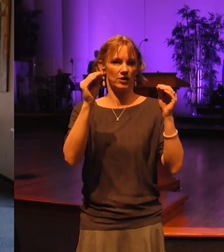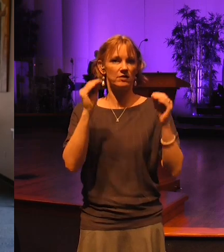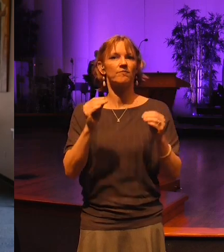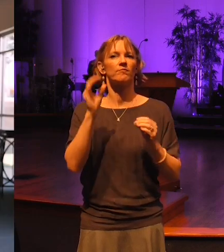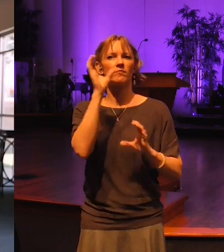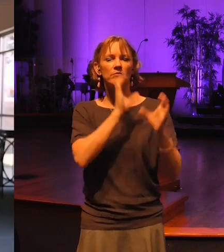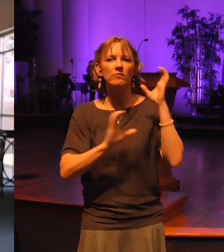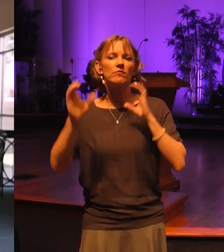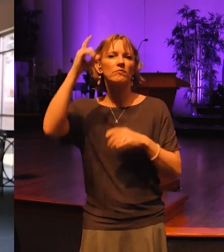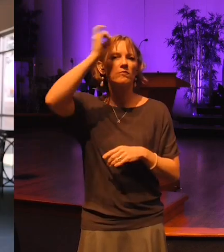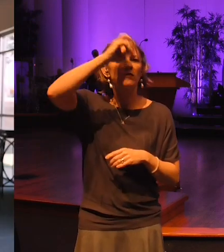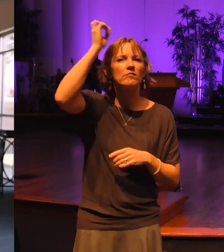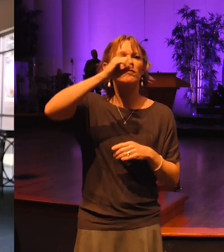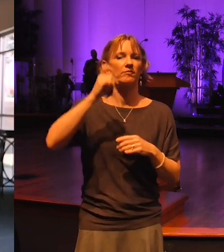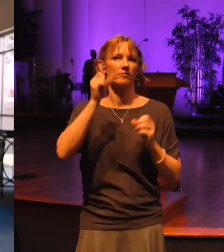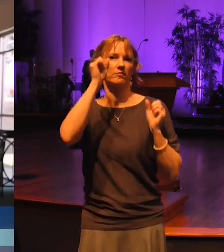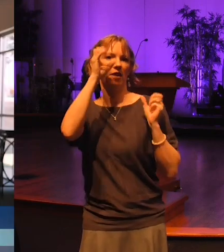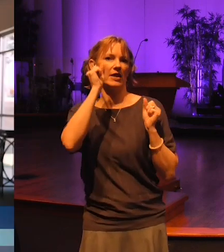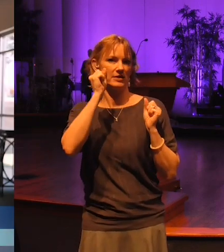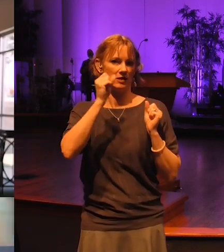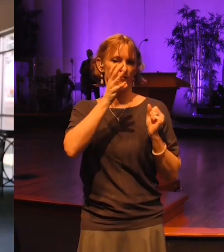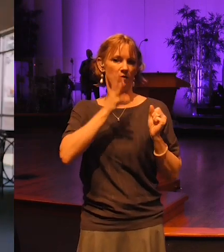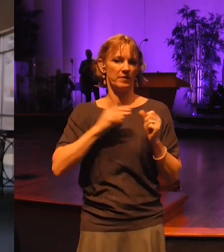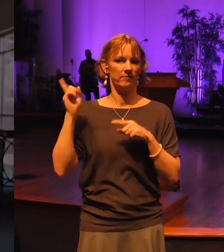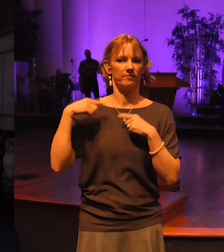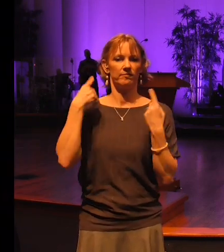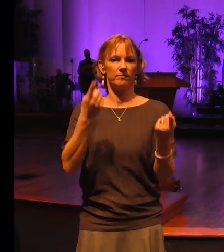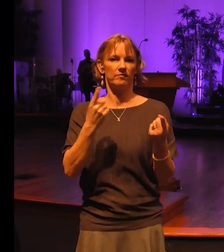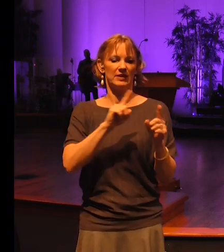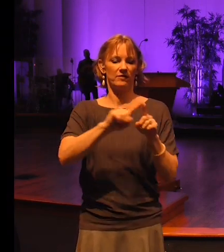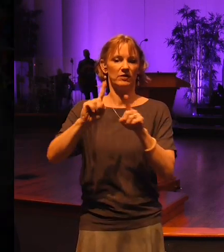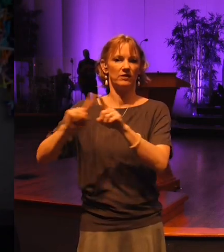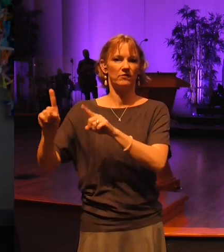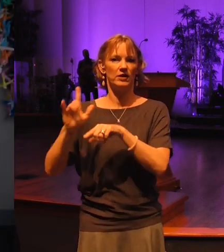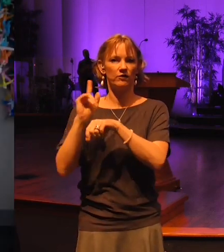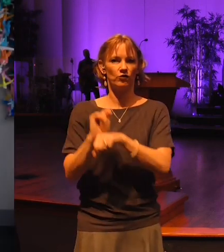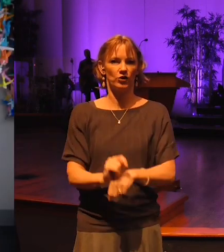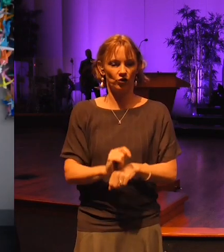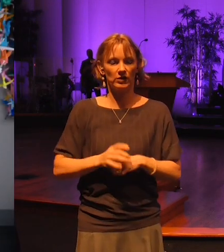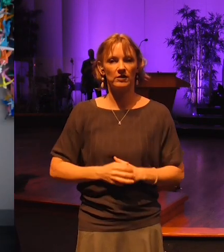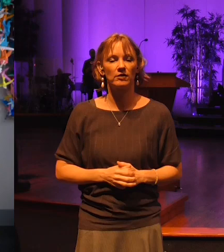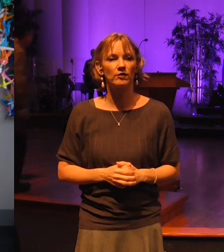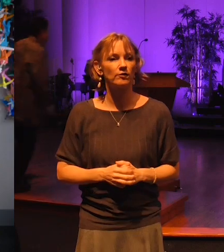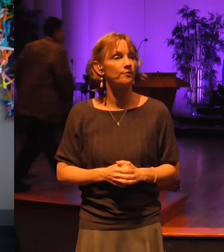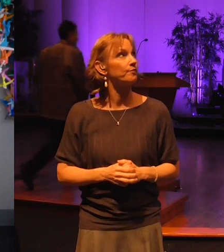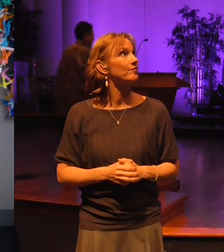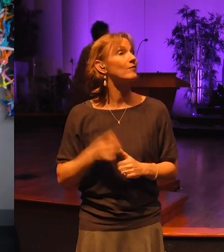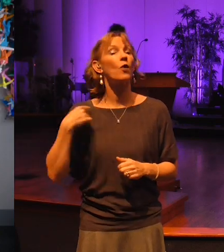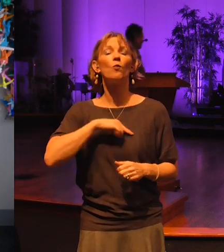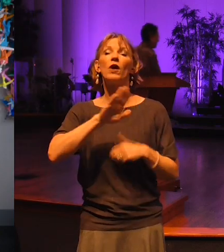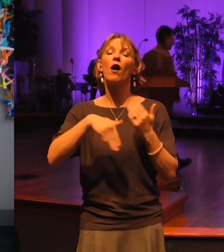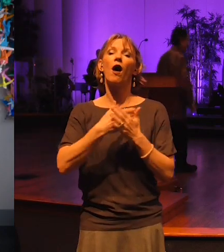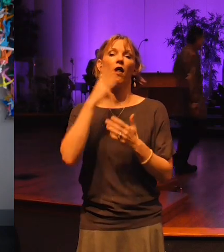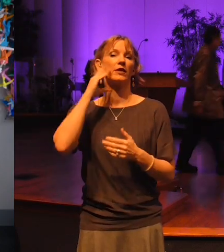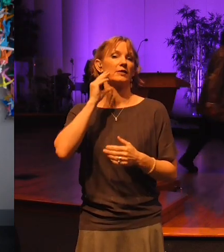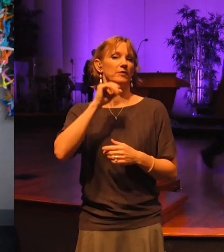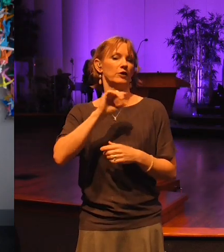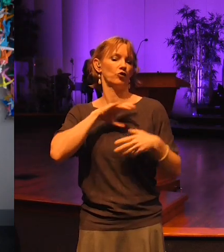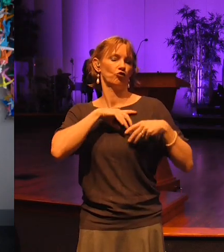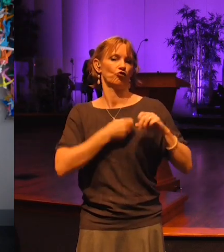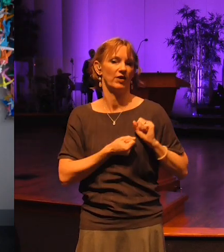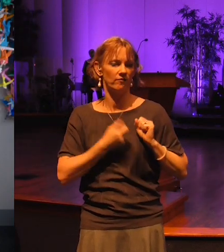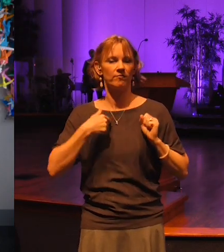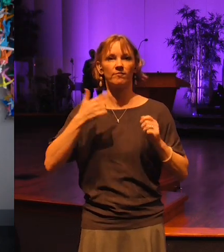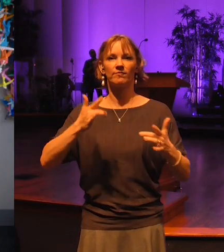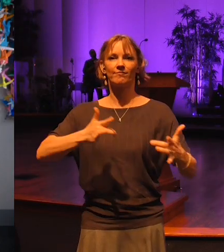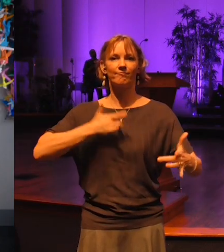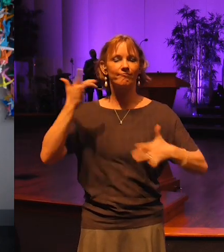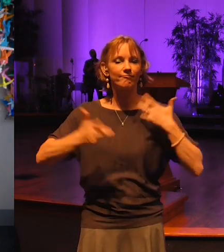remarkable women mystics across traditions we all experience grief and I'm so excited not about the